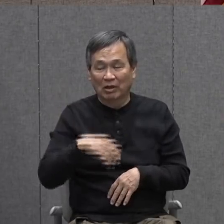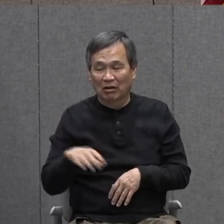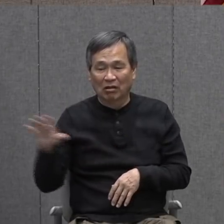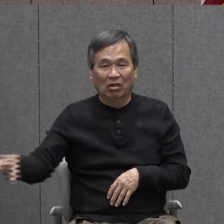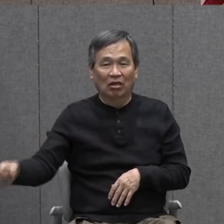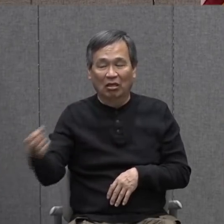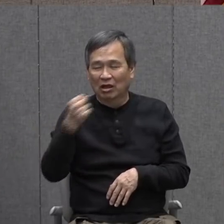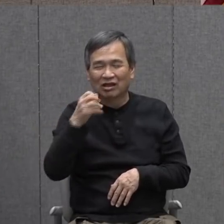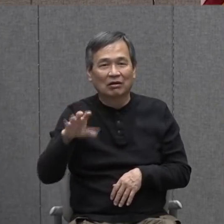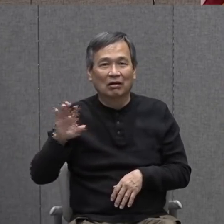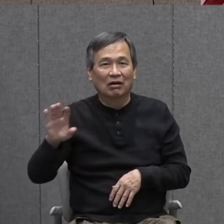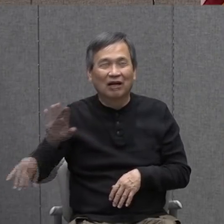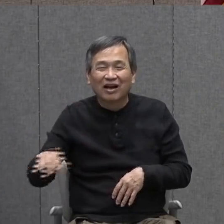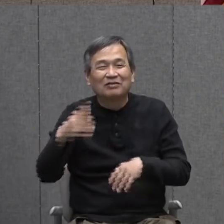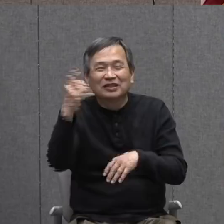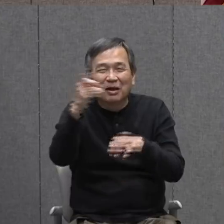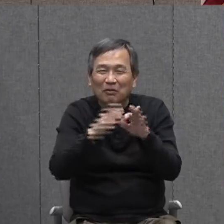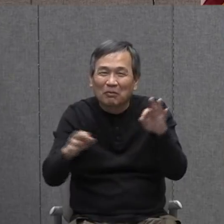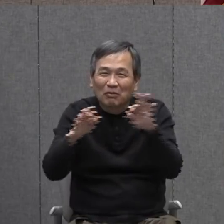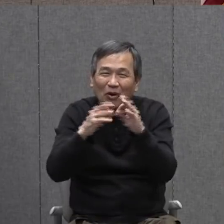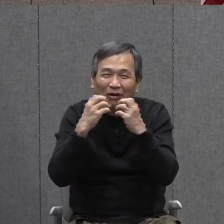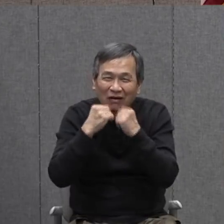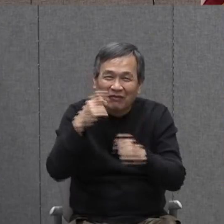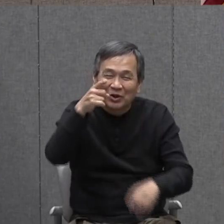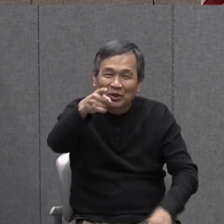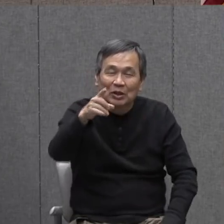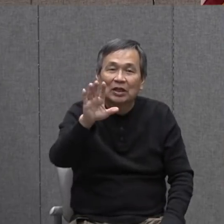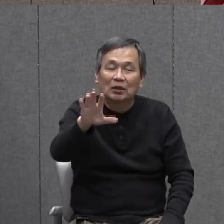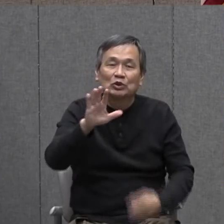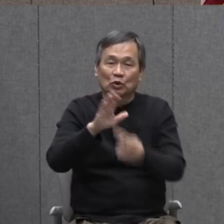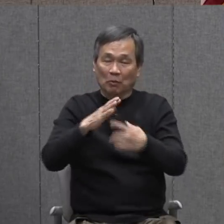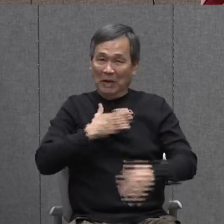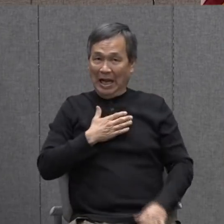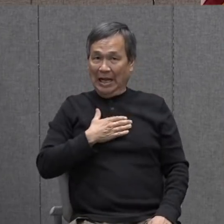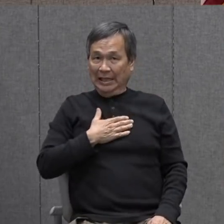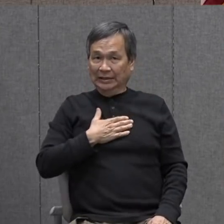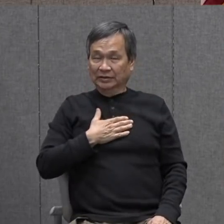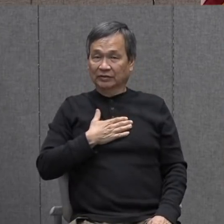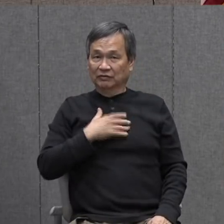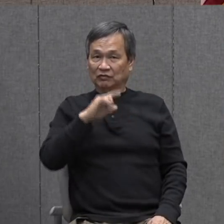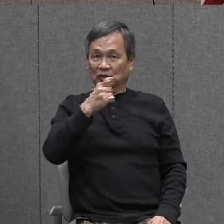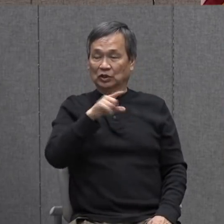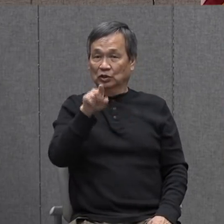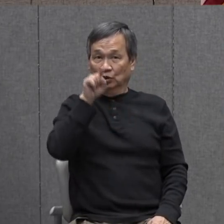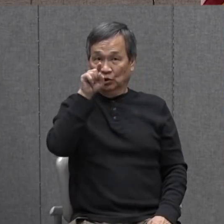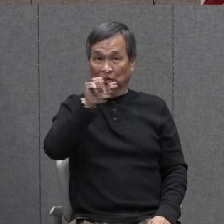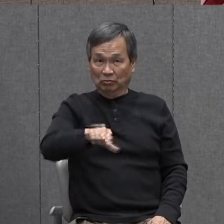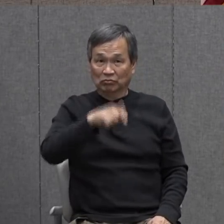Let me show you the five objects I chose as an example and then you can go and figure out